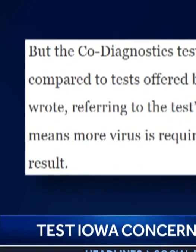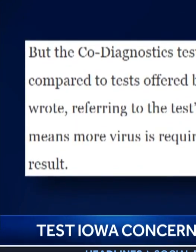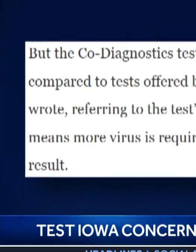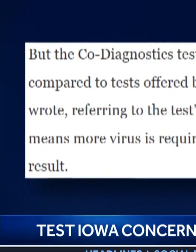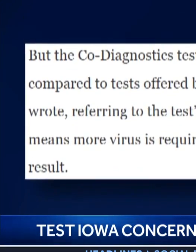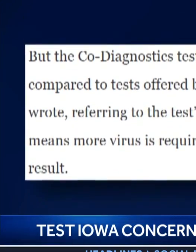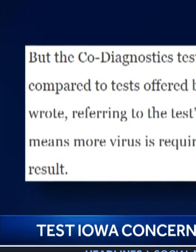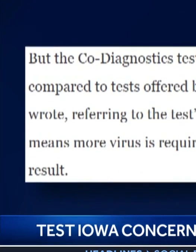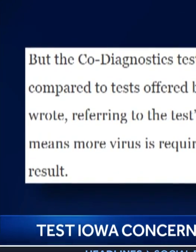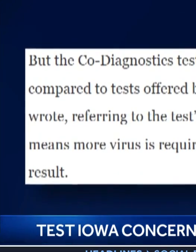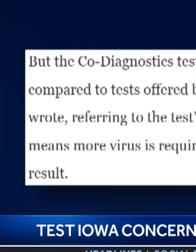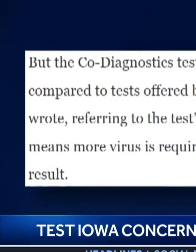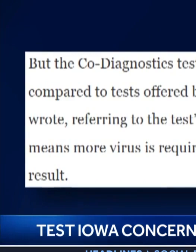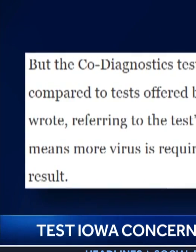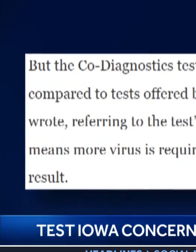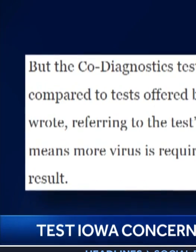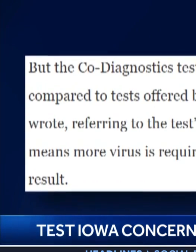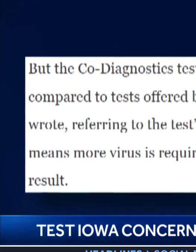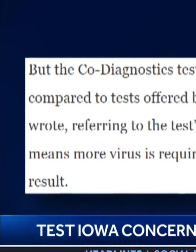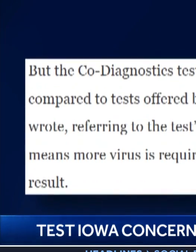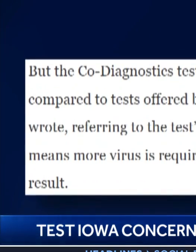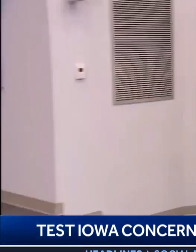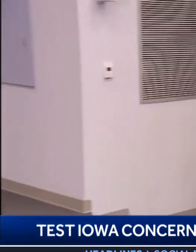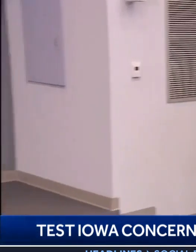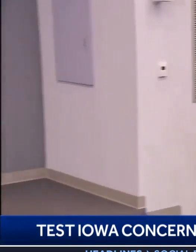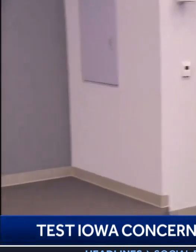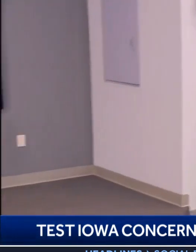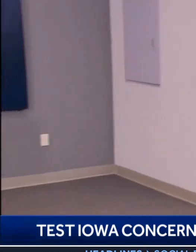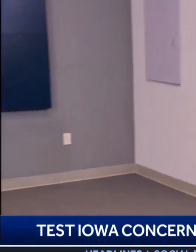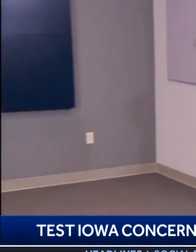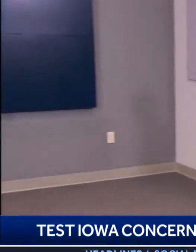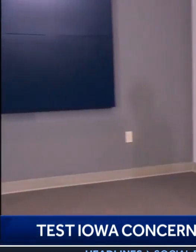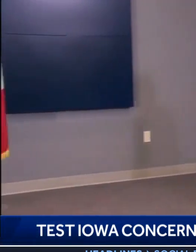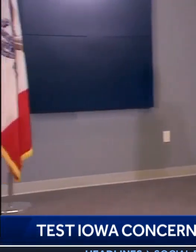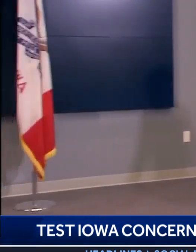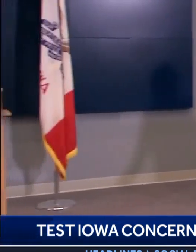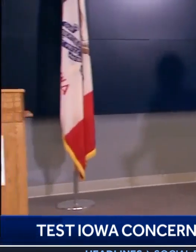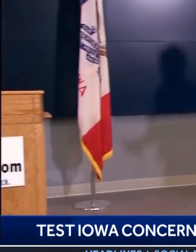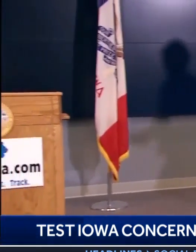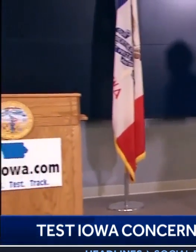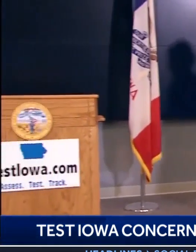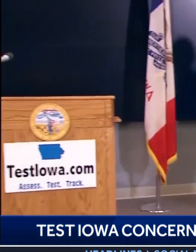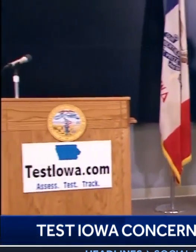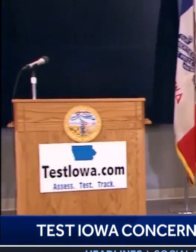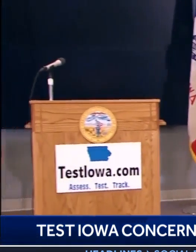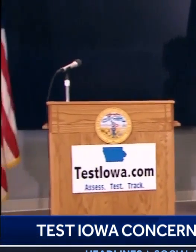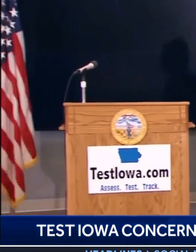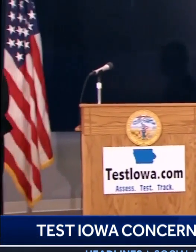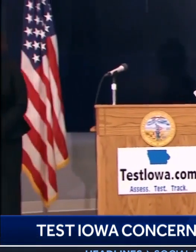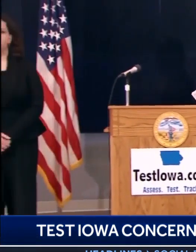THE EMAILS ALSO REVEALED CONCERNS THAT THE TESTS REQUIRED HIGHER VIRUS LEVELS THAN OTHERS TO TRIGGER A COVID-19 POSITIVE.